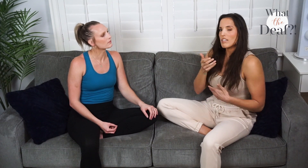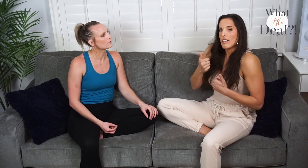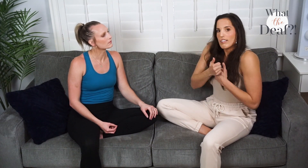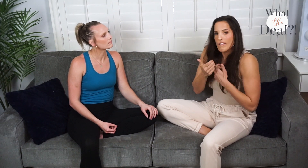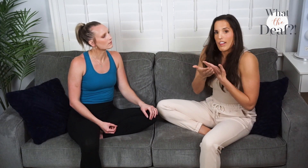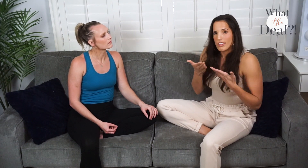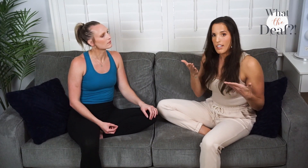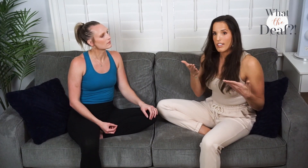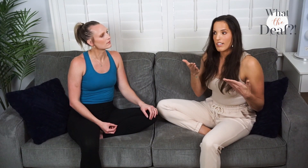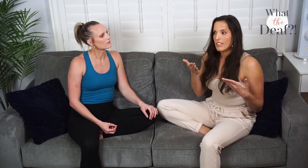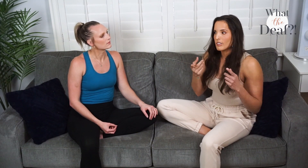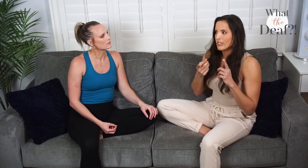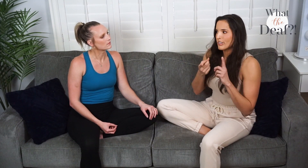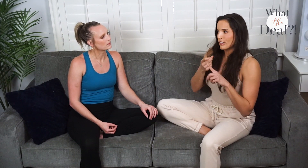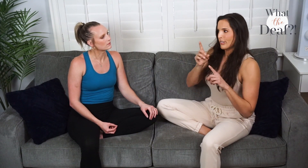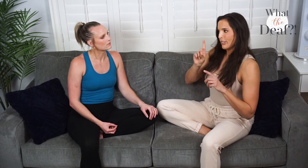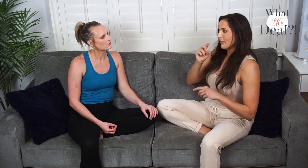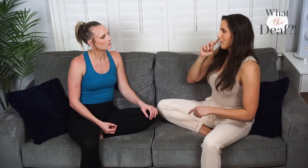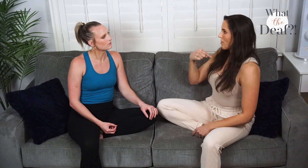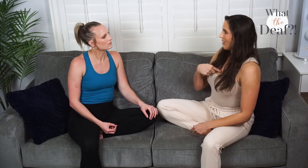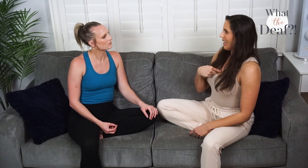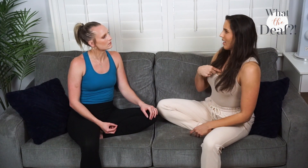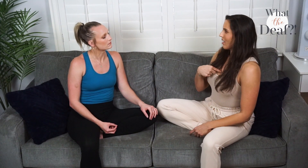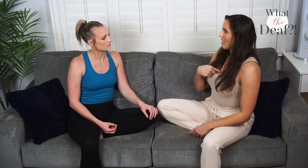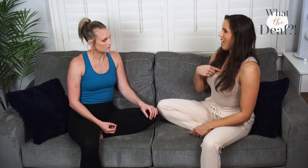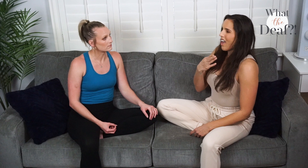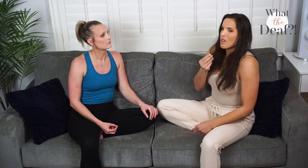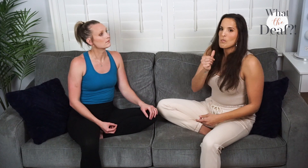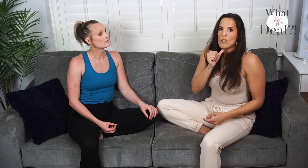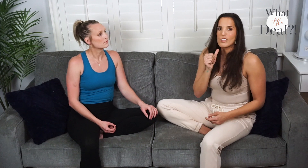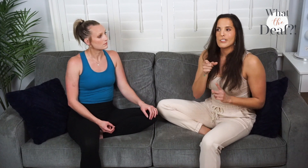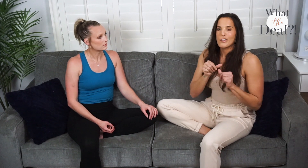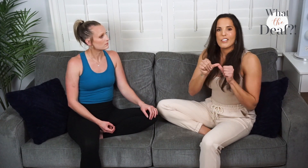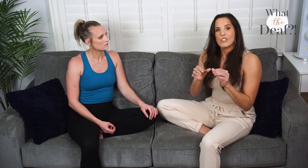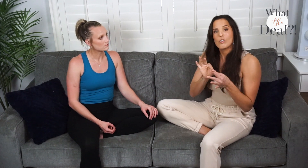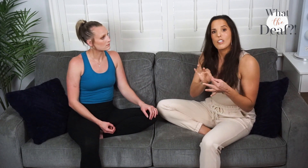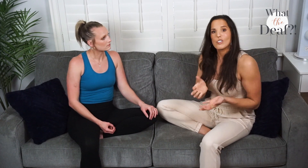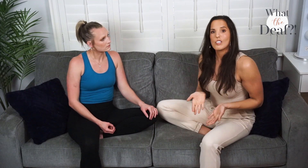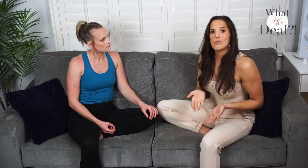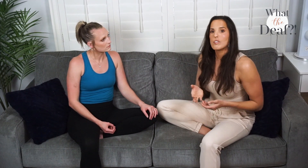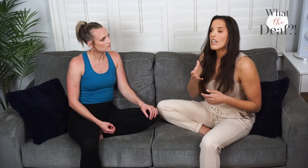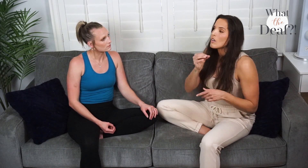“What is the loving thing to do for me?” And it wasn’t to continue that relationship.